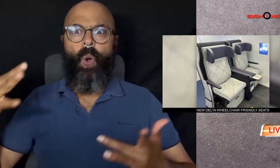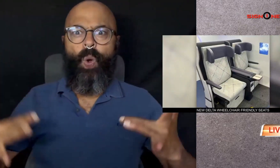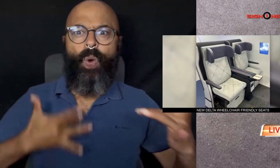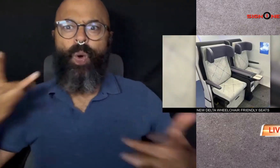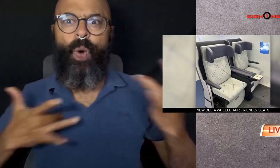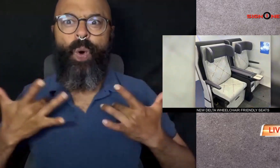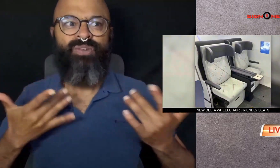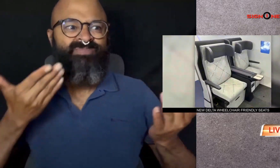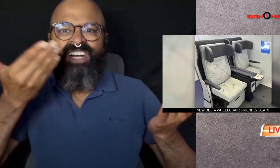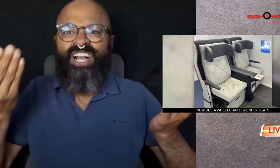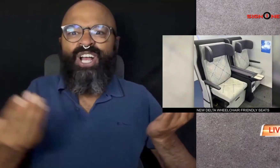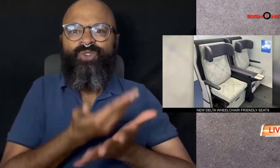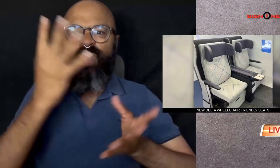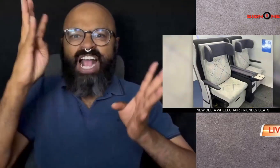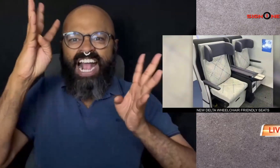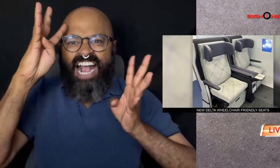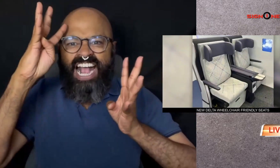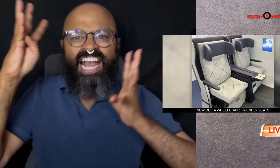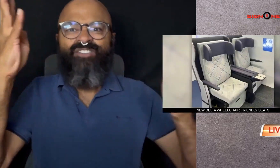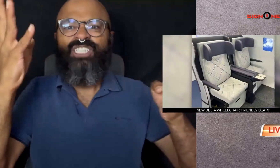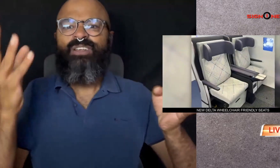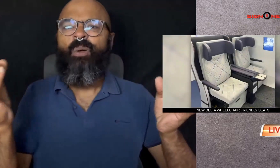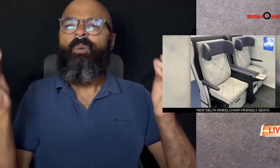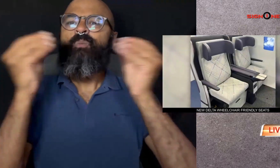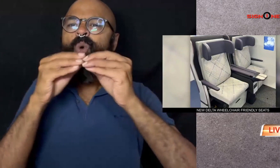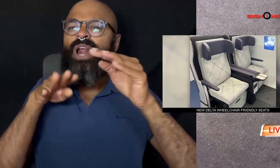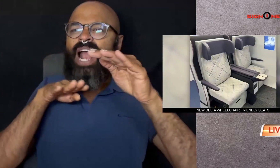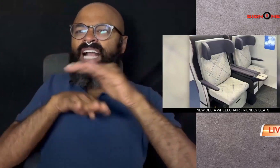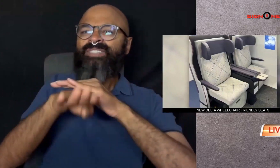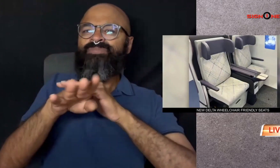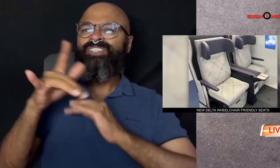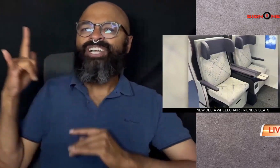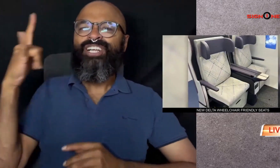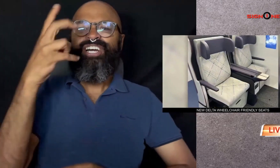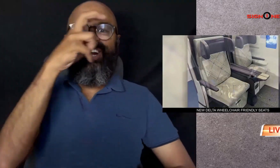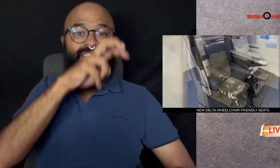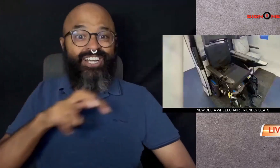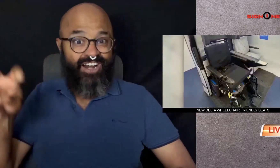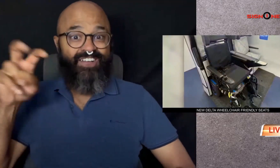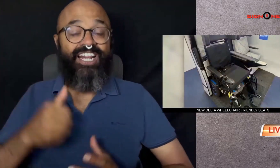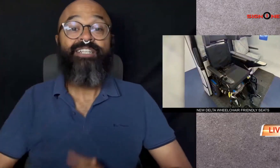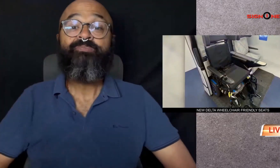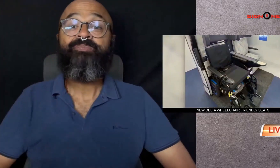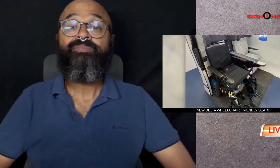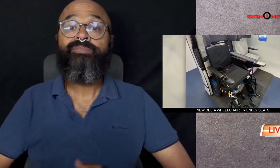flyers with disabilities are excited about a new innovation that could make air travel more